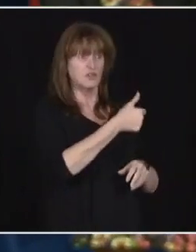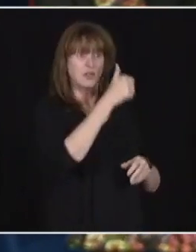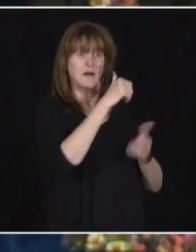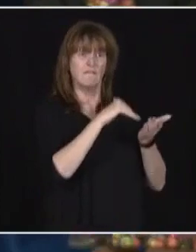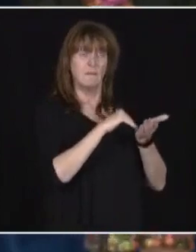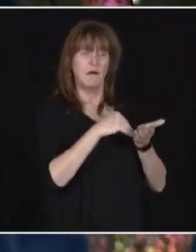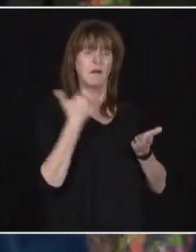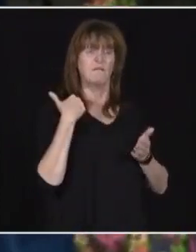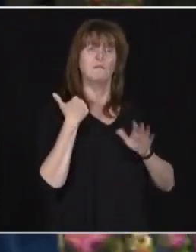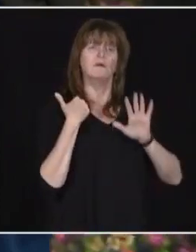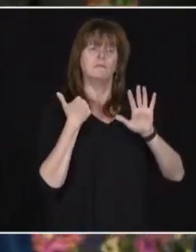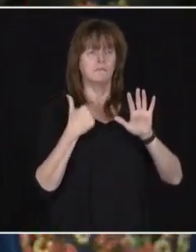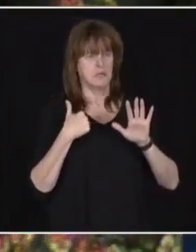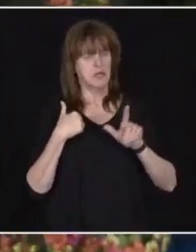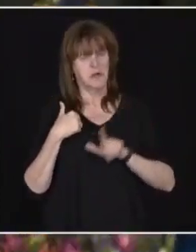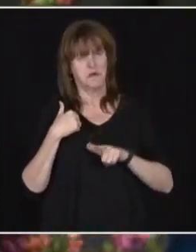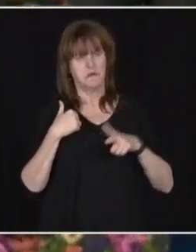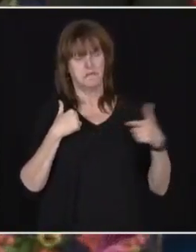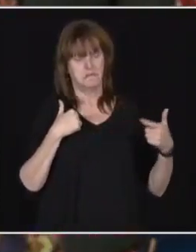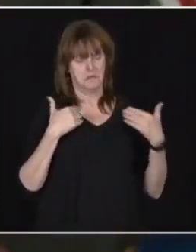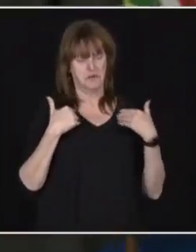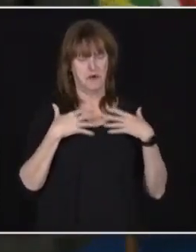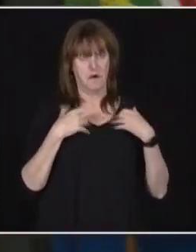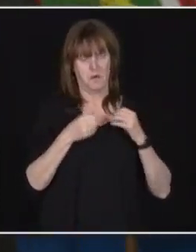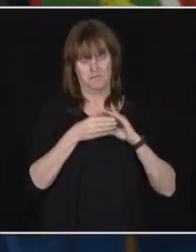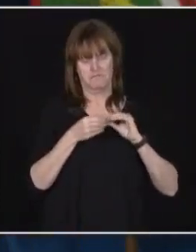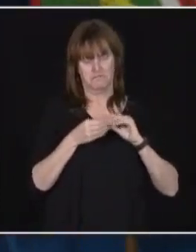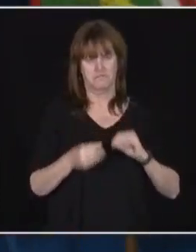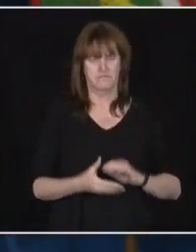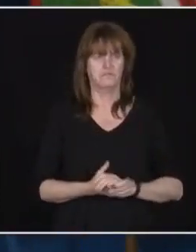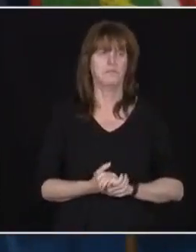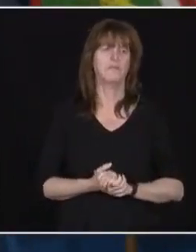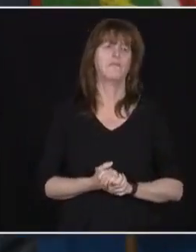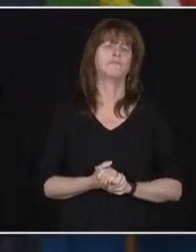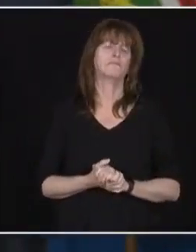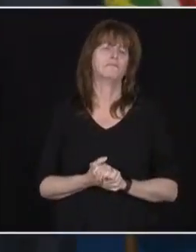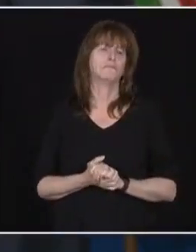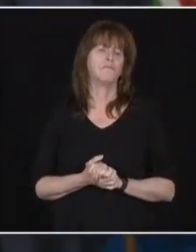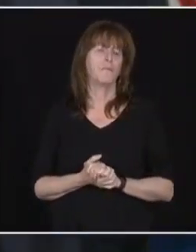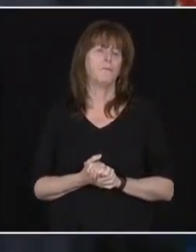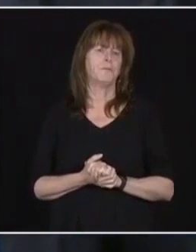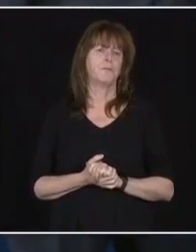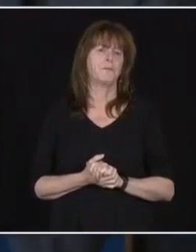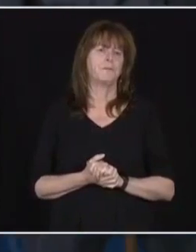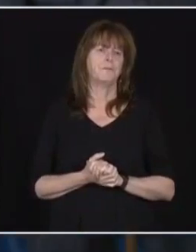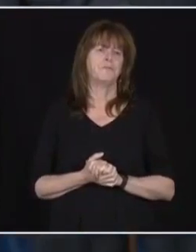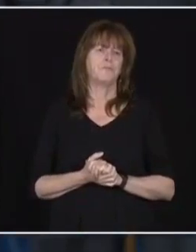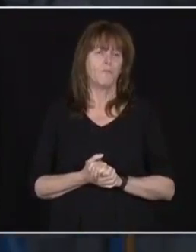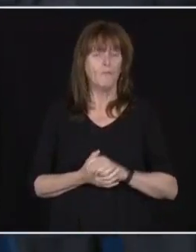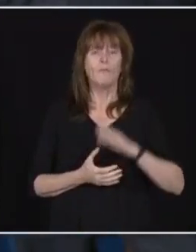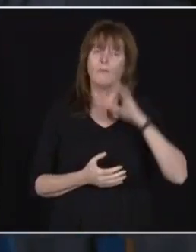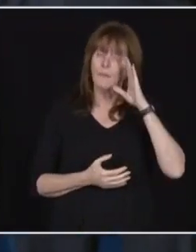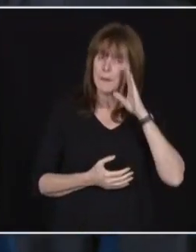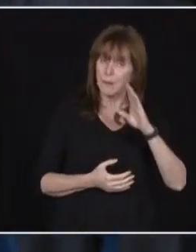slow to respond, but to answer your question I will pass it over to the minister